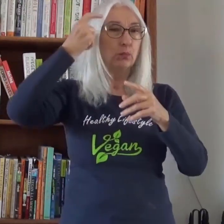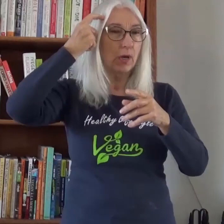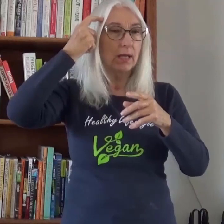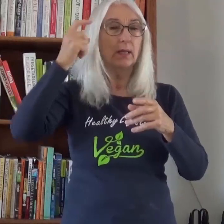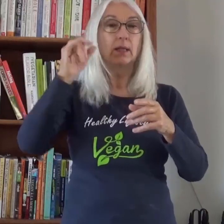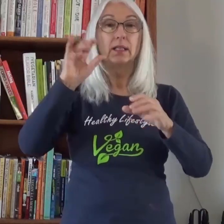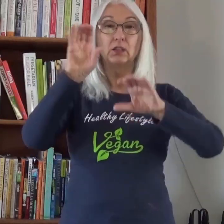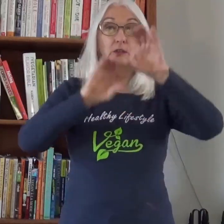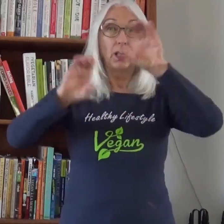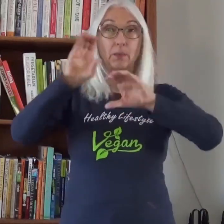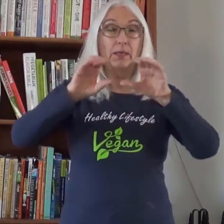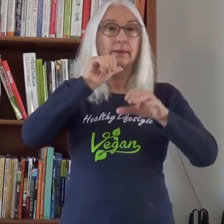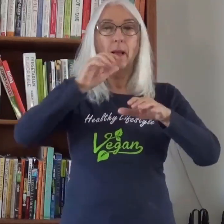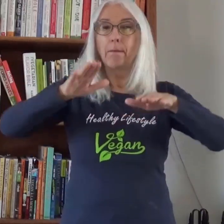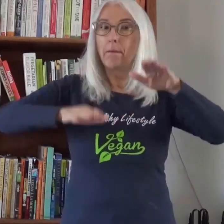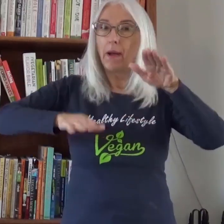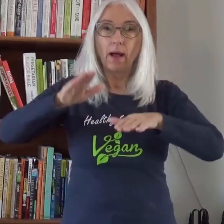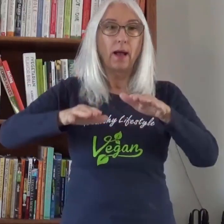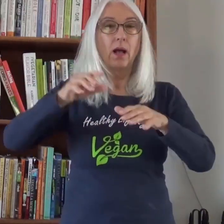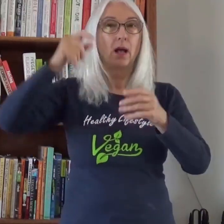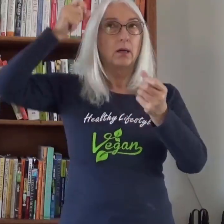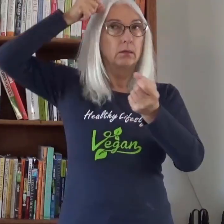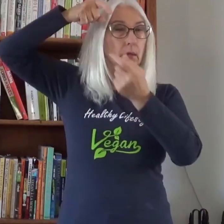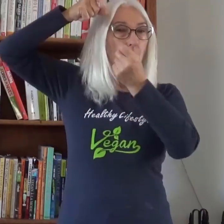and chemical imbalances of neurotransmitters.